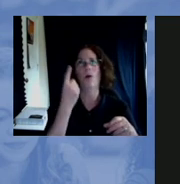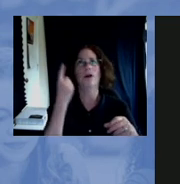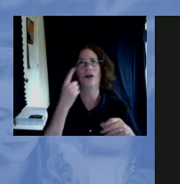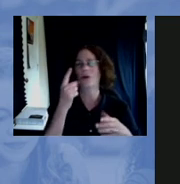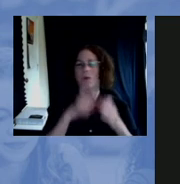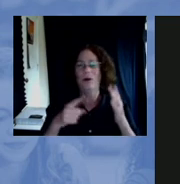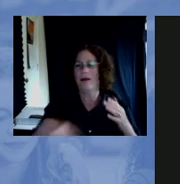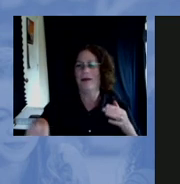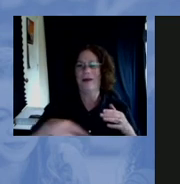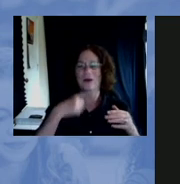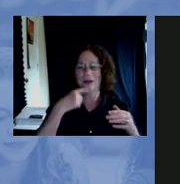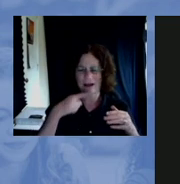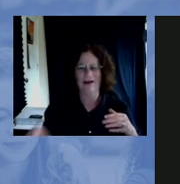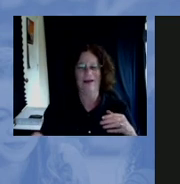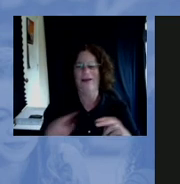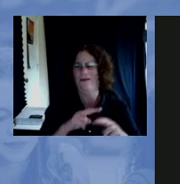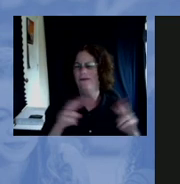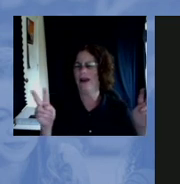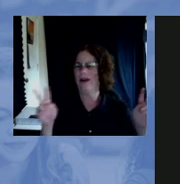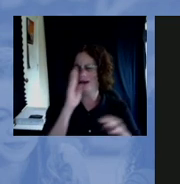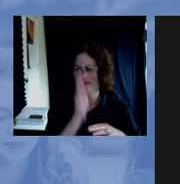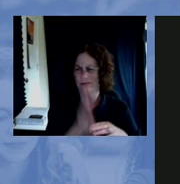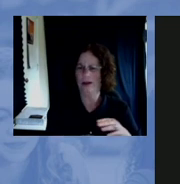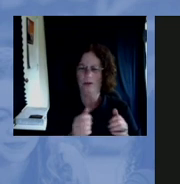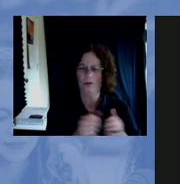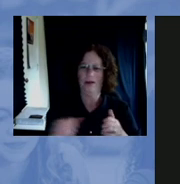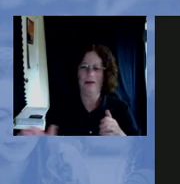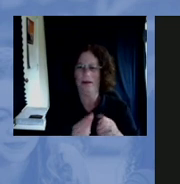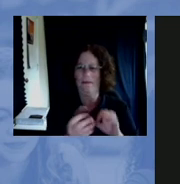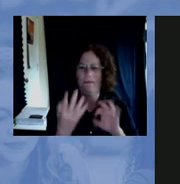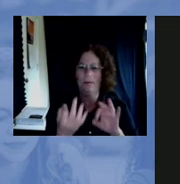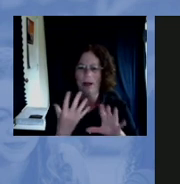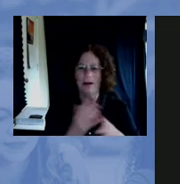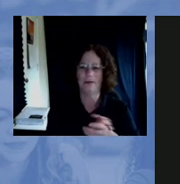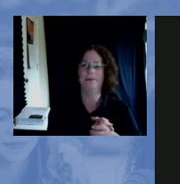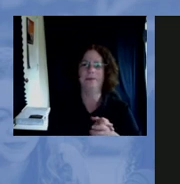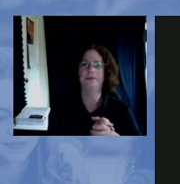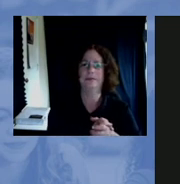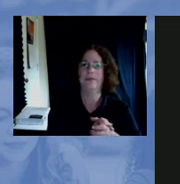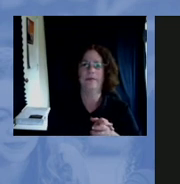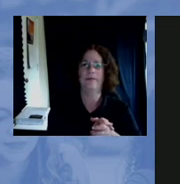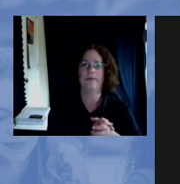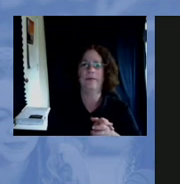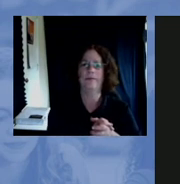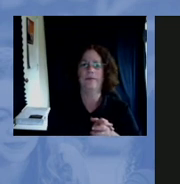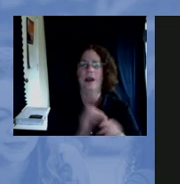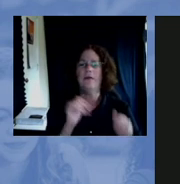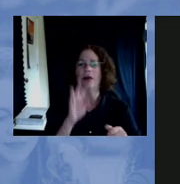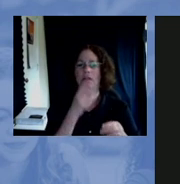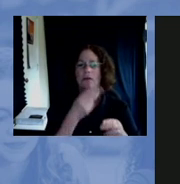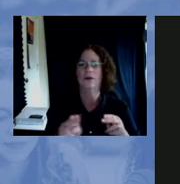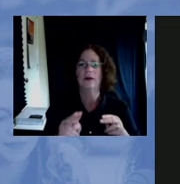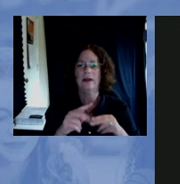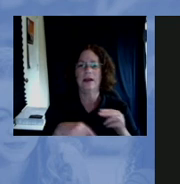THEY ARE VERY INTENTIONAL WITH THEIR FEEDBACK. IF I COULD JUST TALK BRIEFLY ABOUT AT A TIME